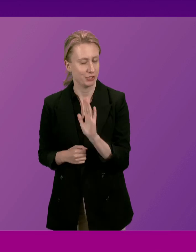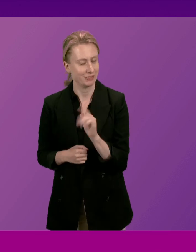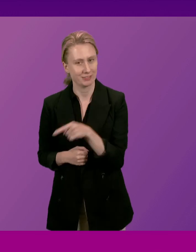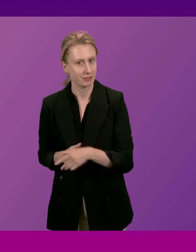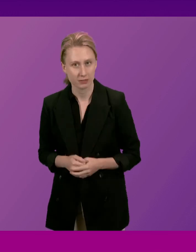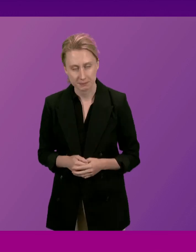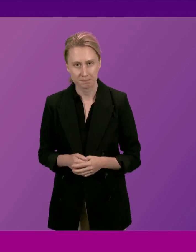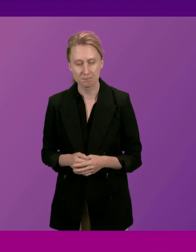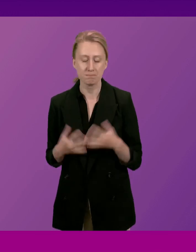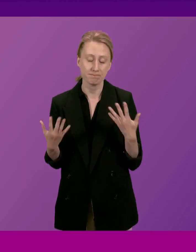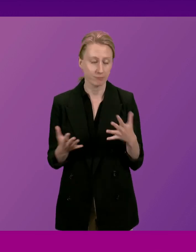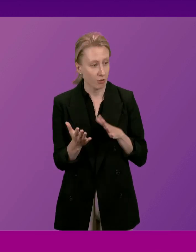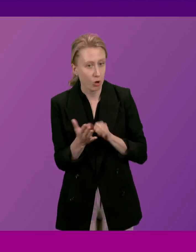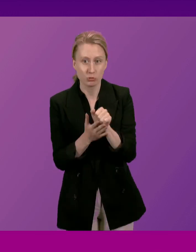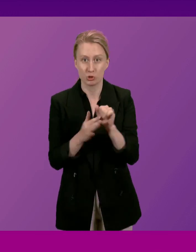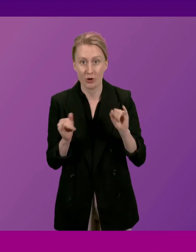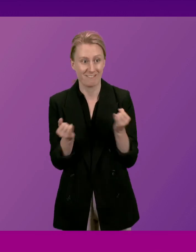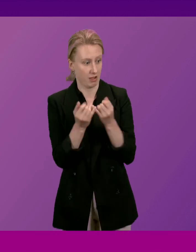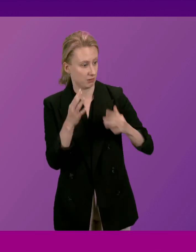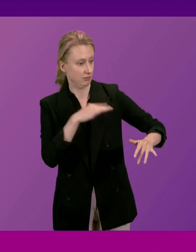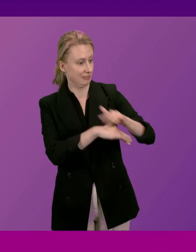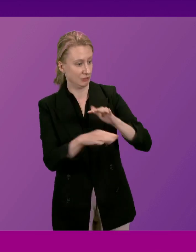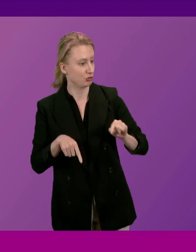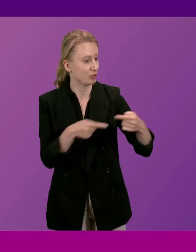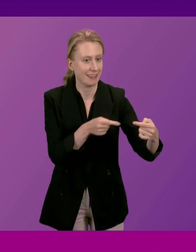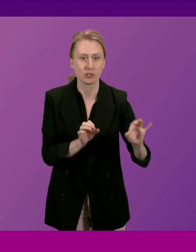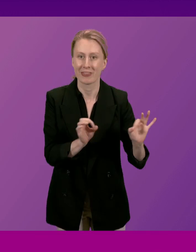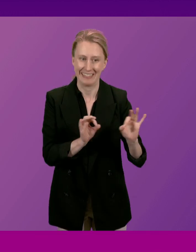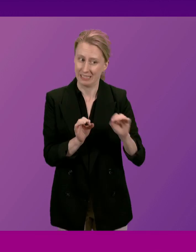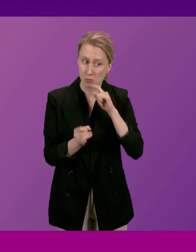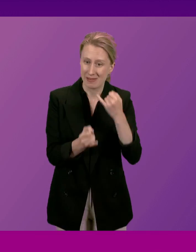due to a culture of violence that is going unchallenged, it will not be the last. Just